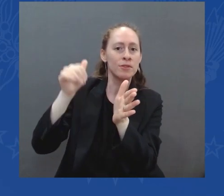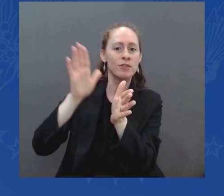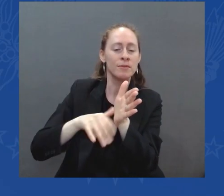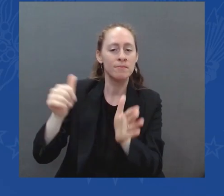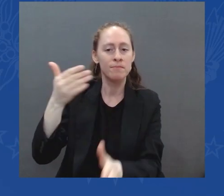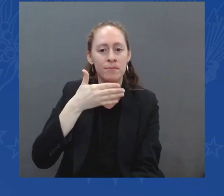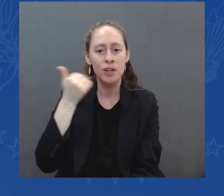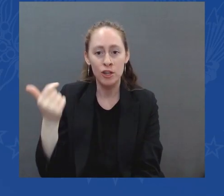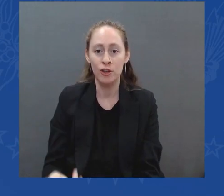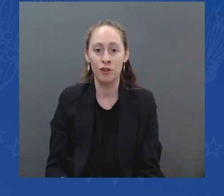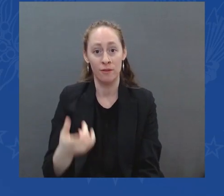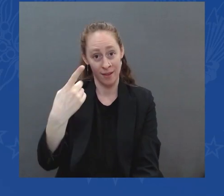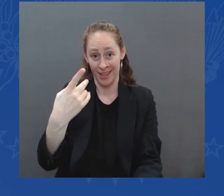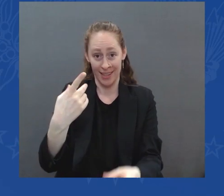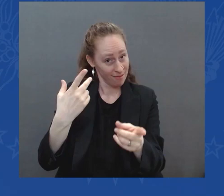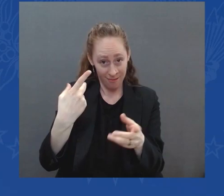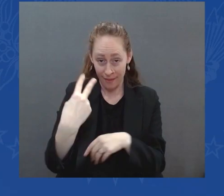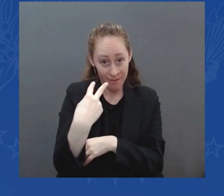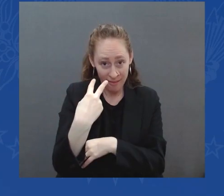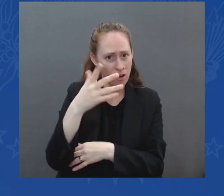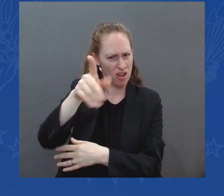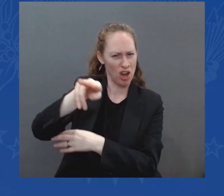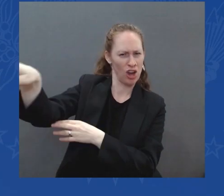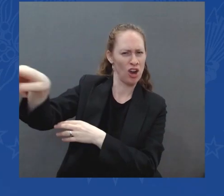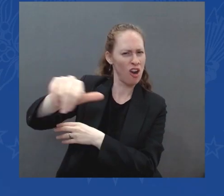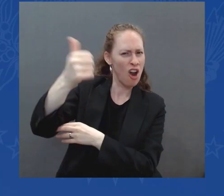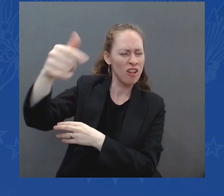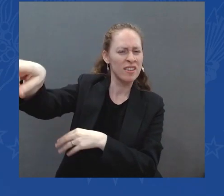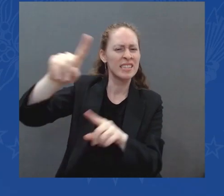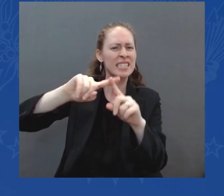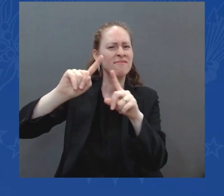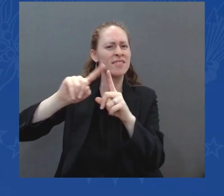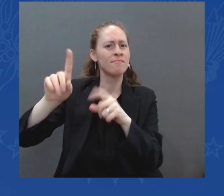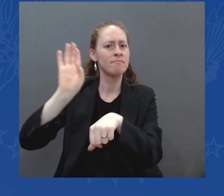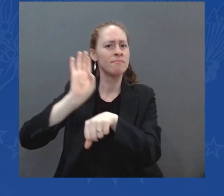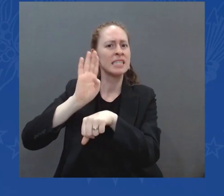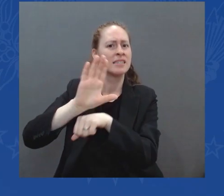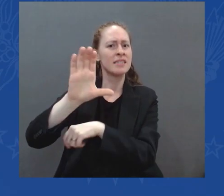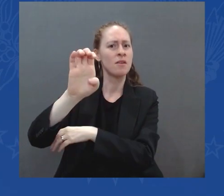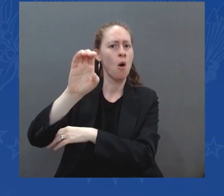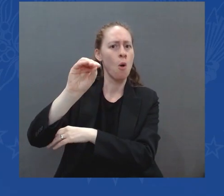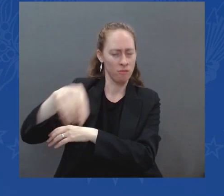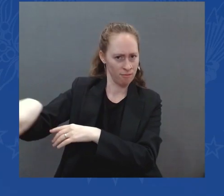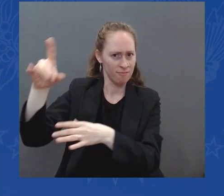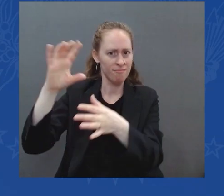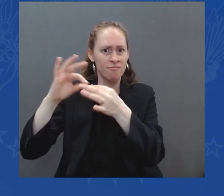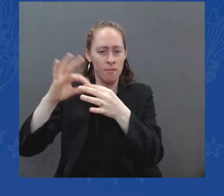several weeks ago. They told me if we pass my plans before the Congress now, typical families will see savings show up in